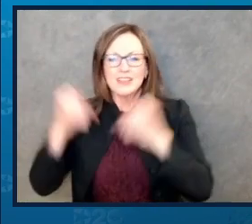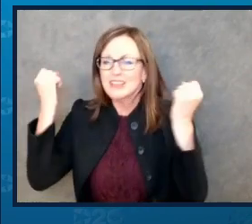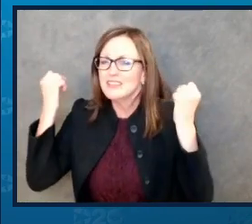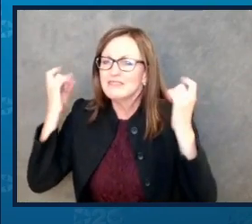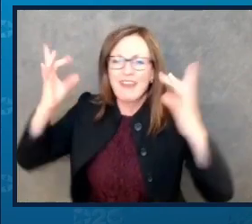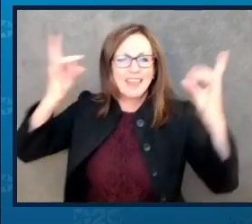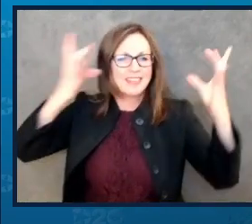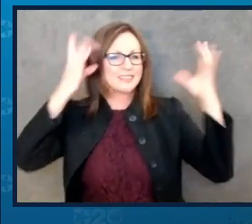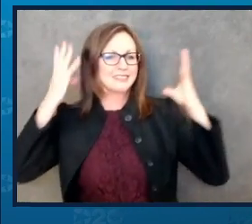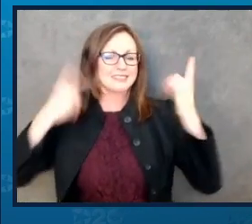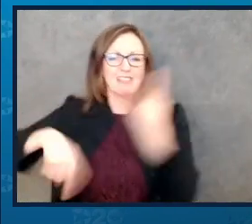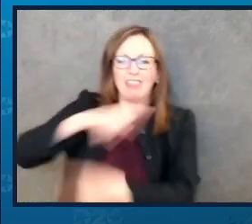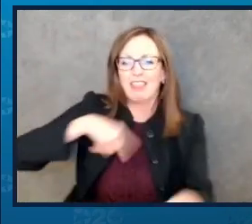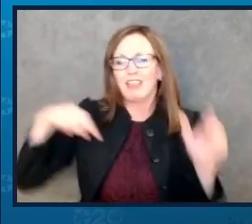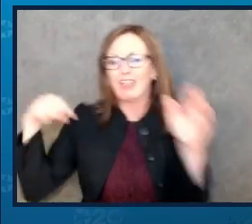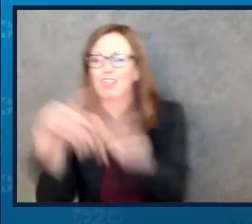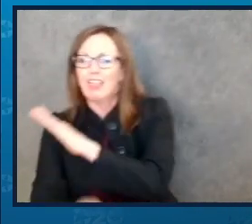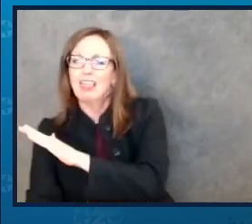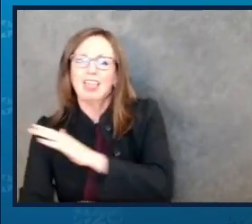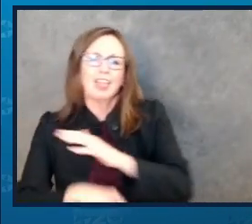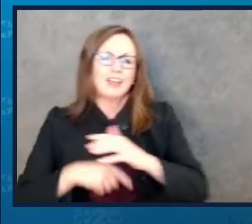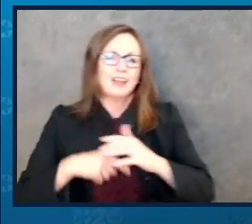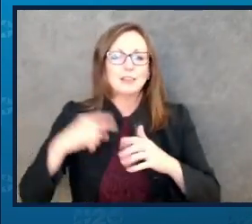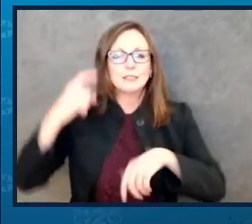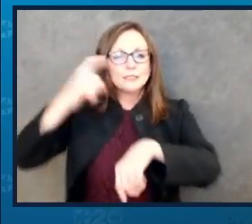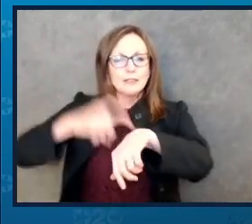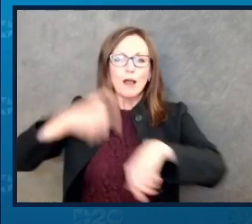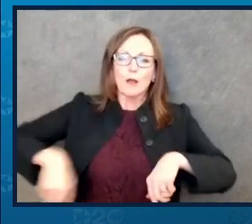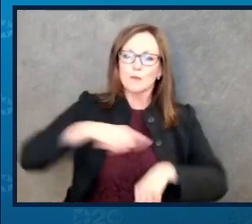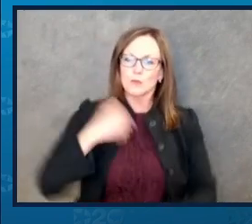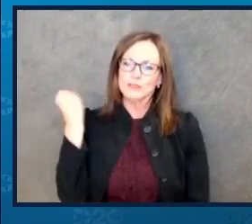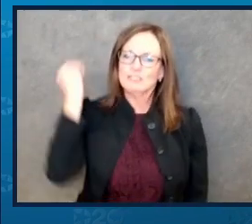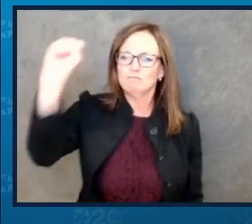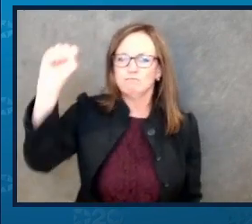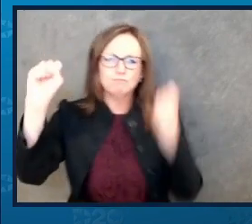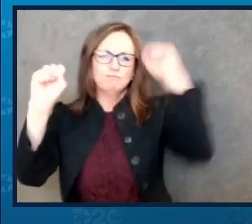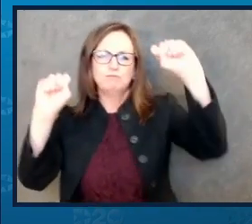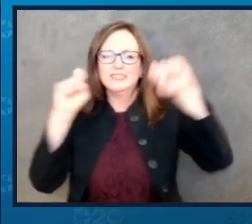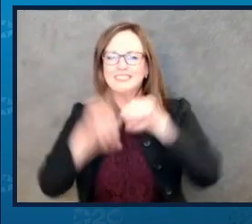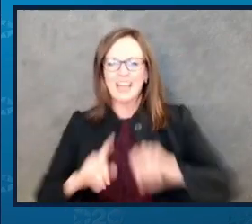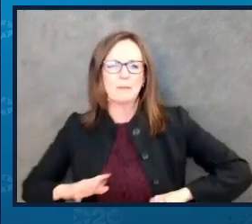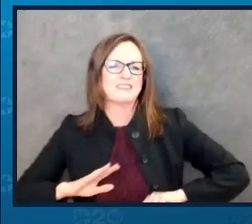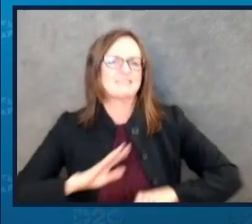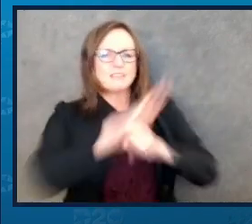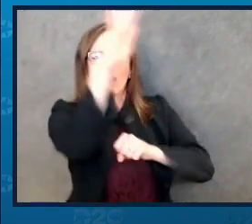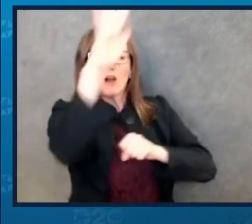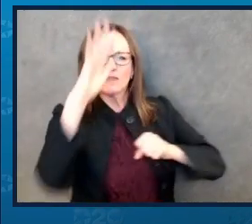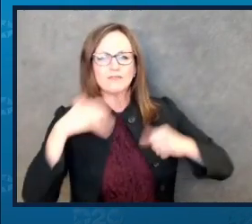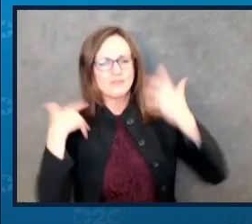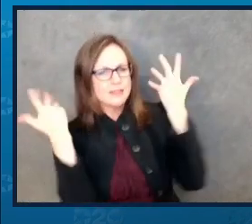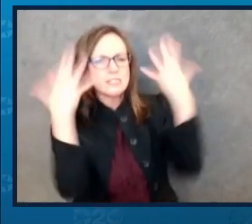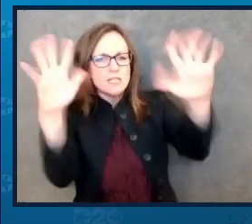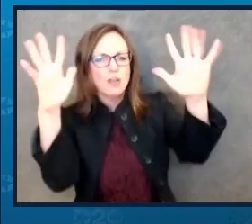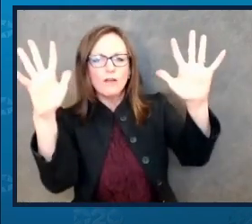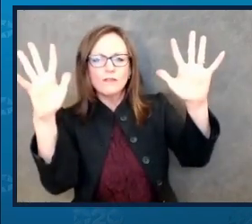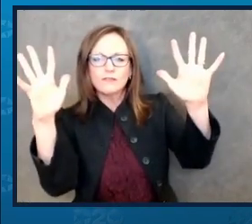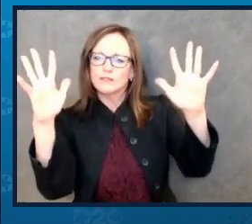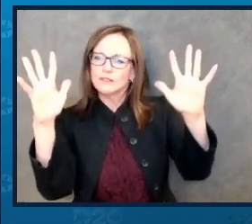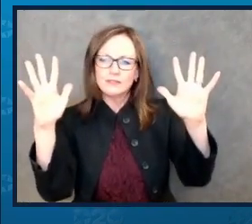PREVENT IT.